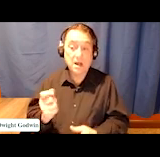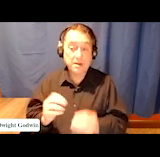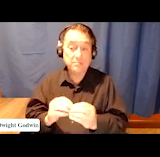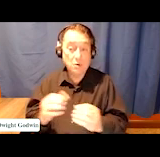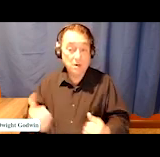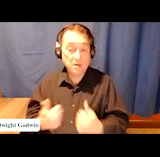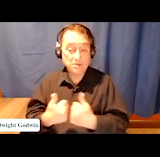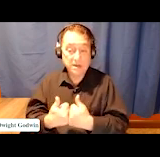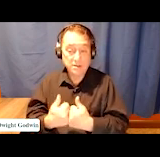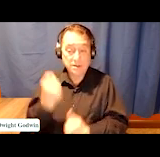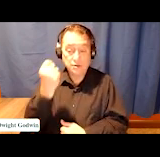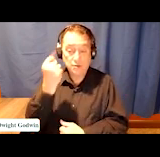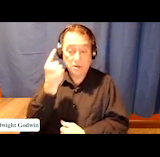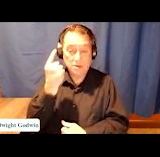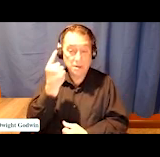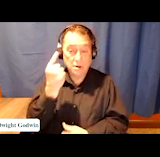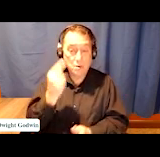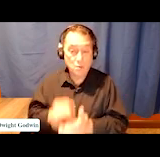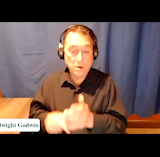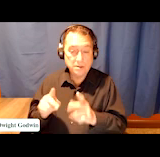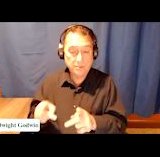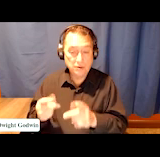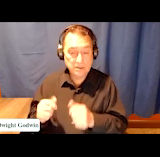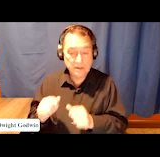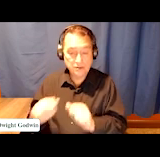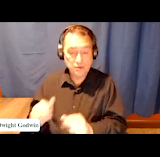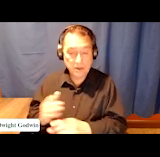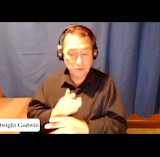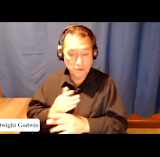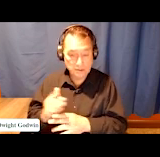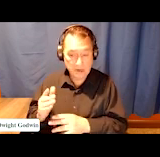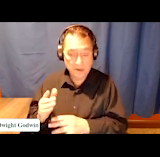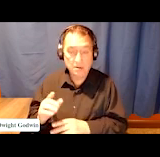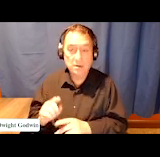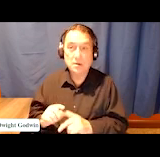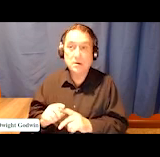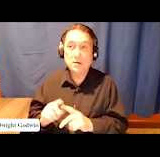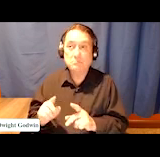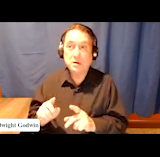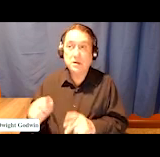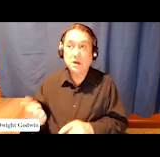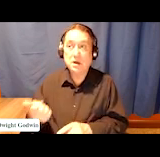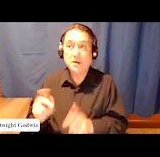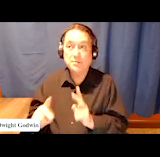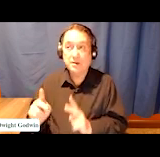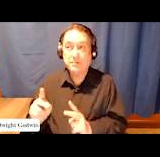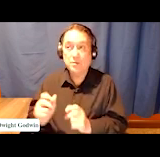to understand what the person is trying to share. Whereas, other individuals with IDD